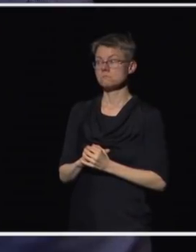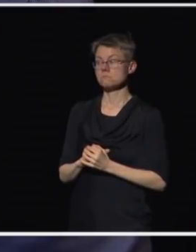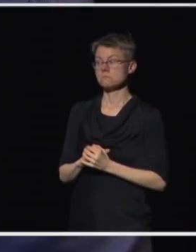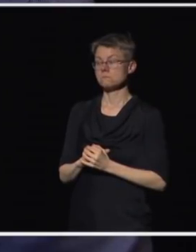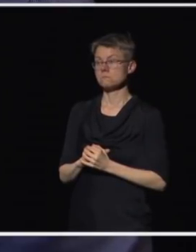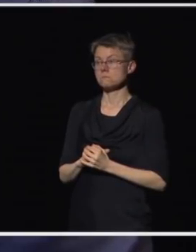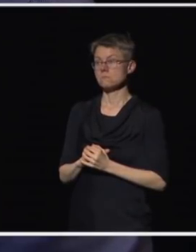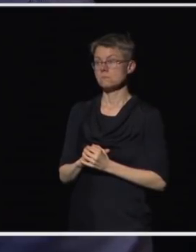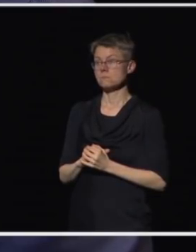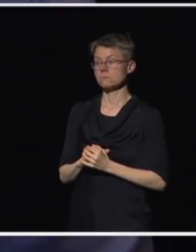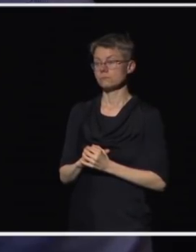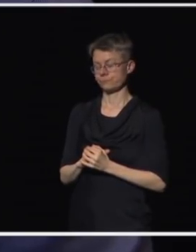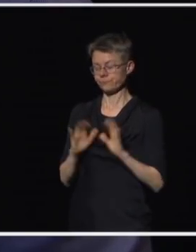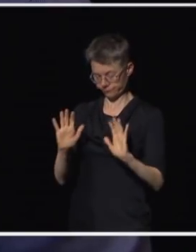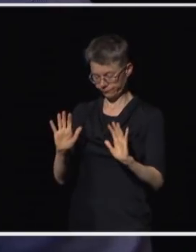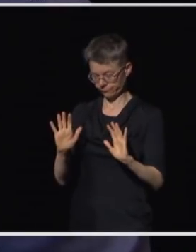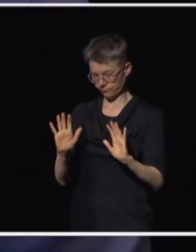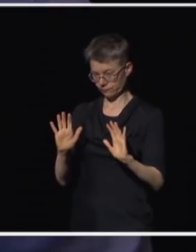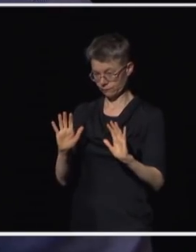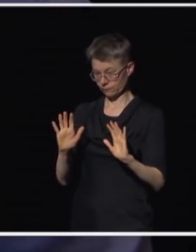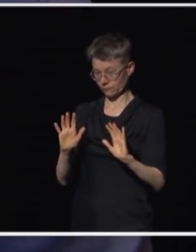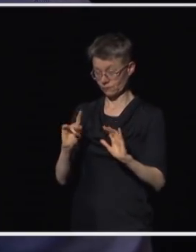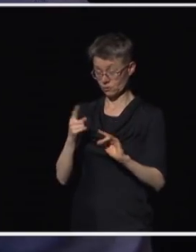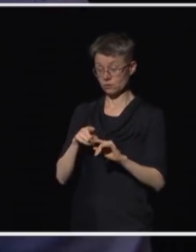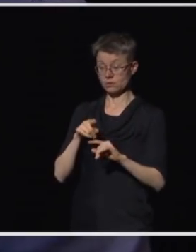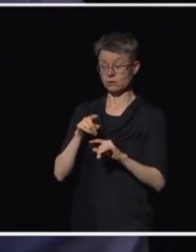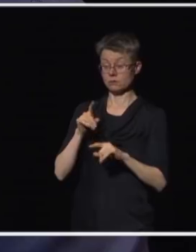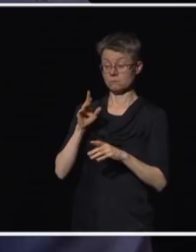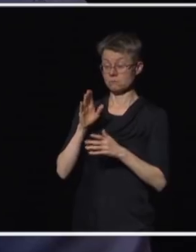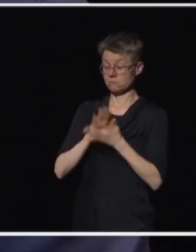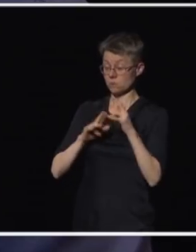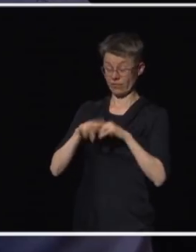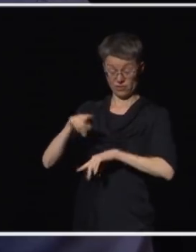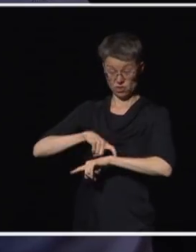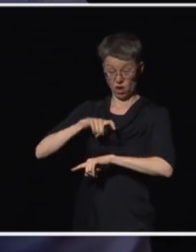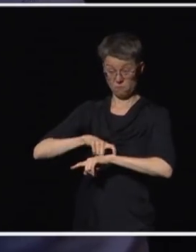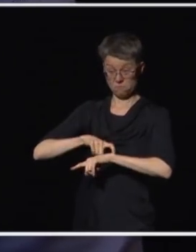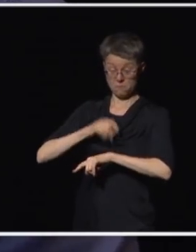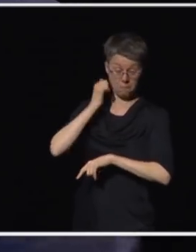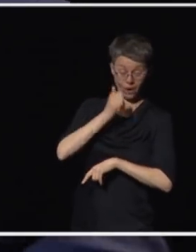the majority of parents, black or white, in America at that point in time beat their kids, period.